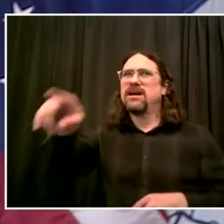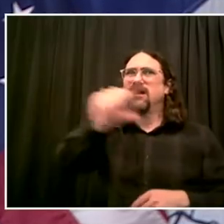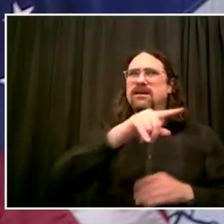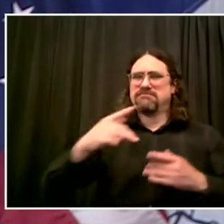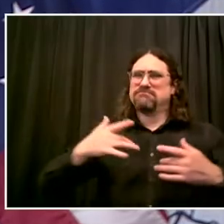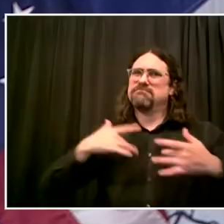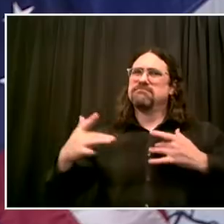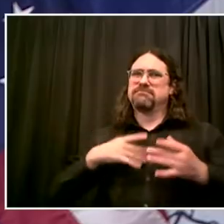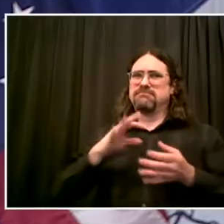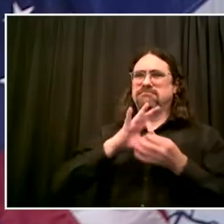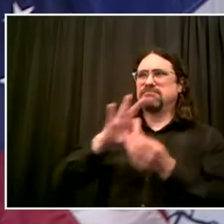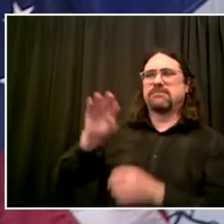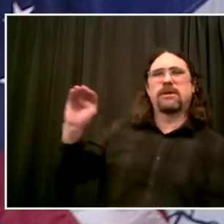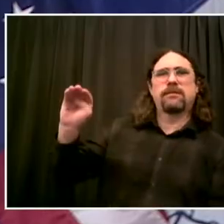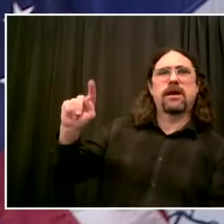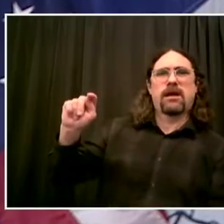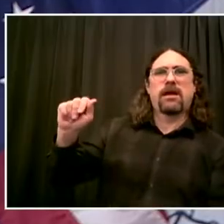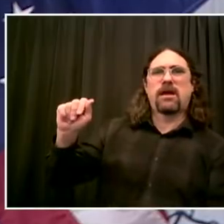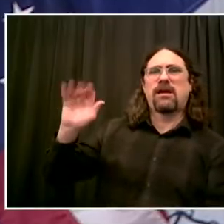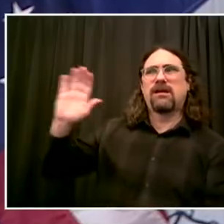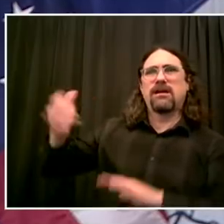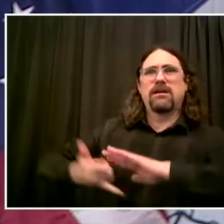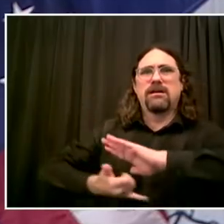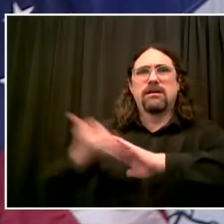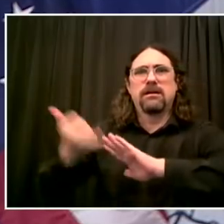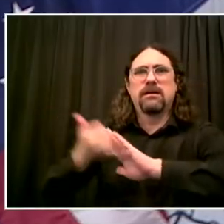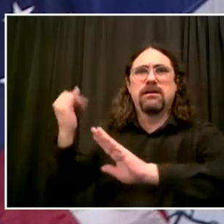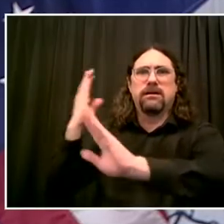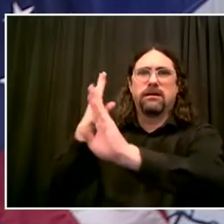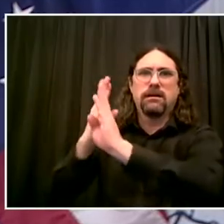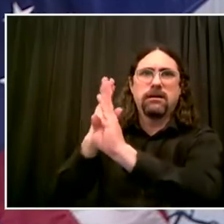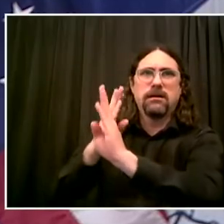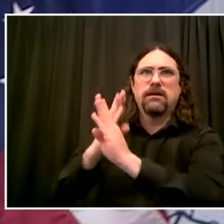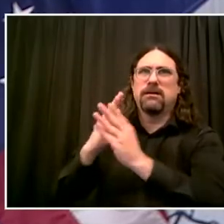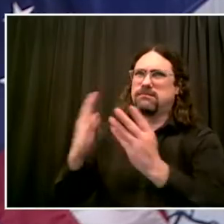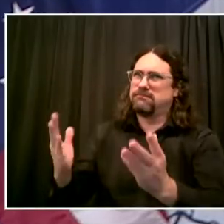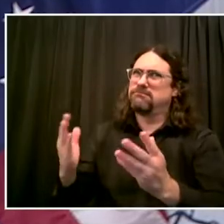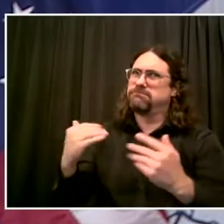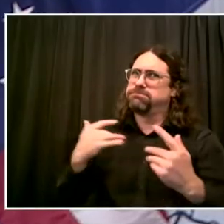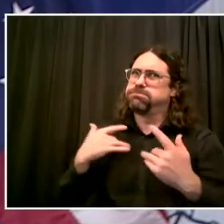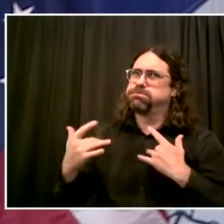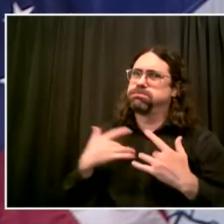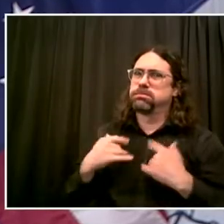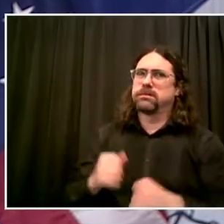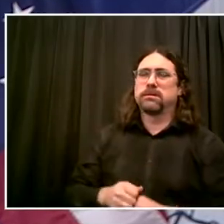MATH TRANSIT AND